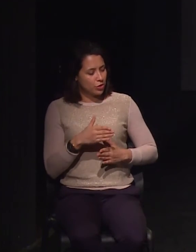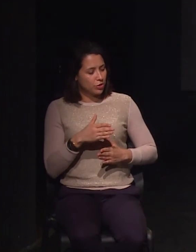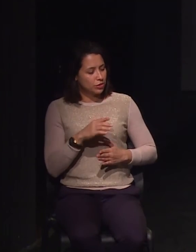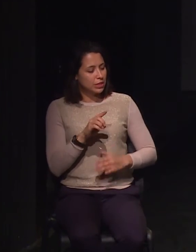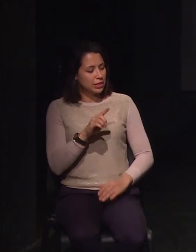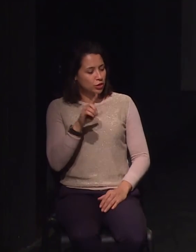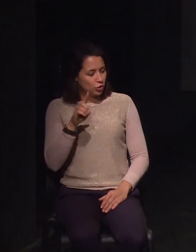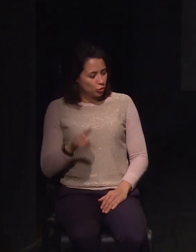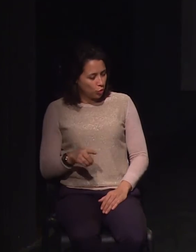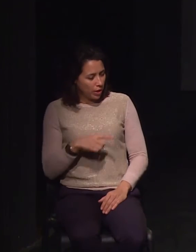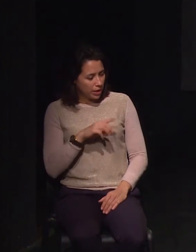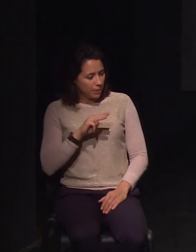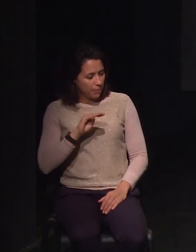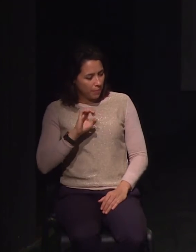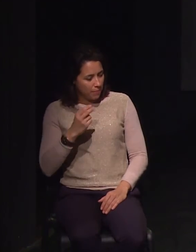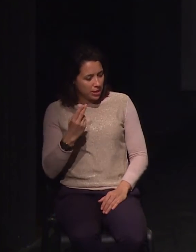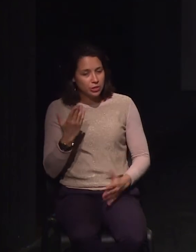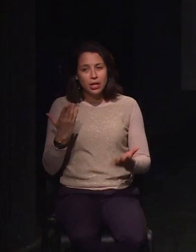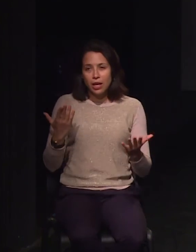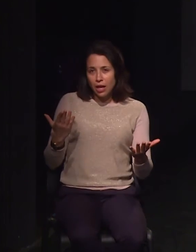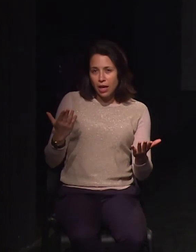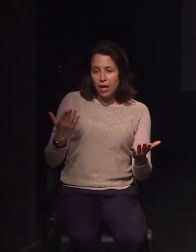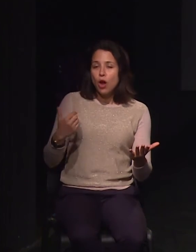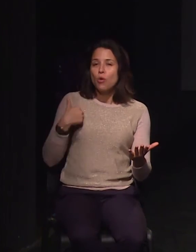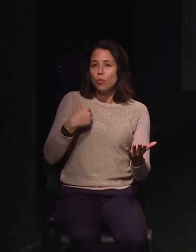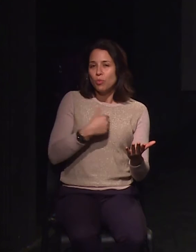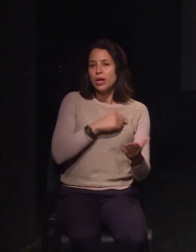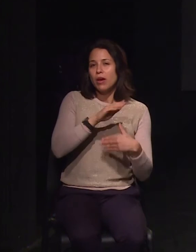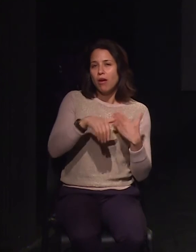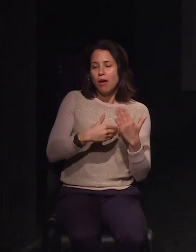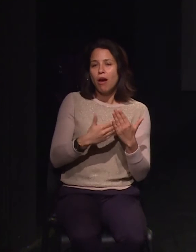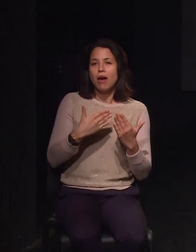We all have space of our own kind, and how we choose to use it really matters.